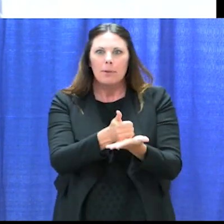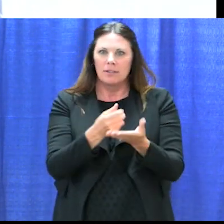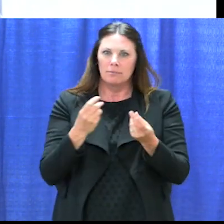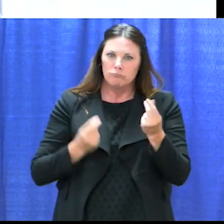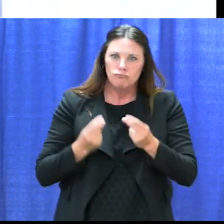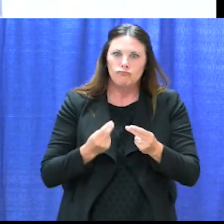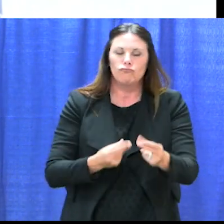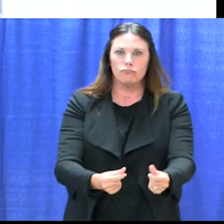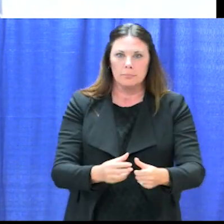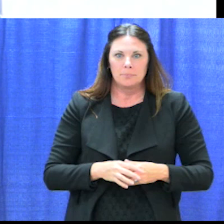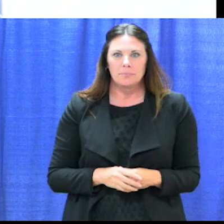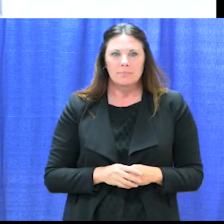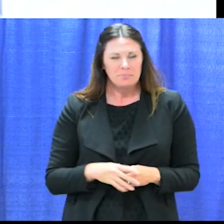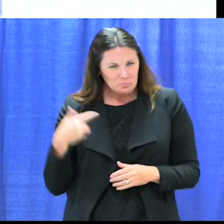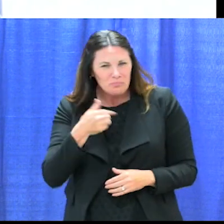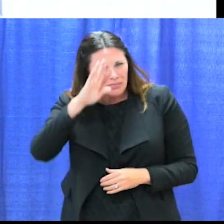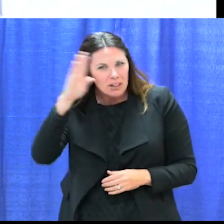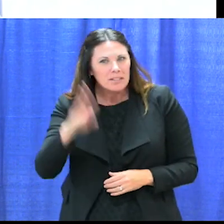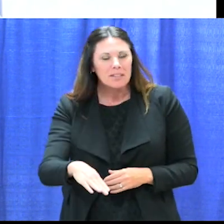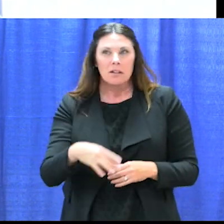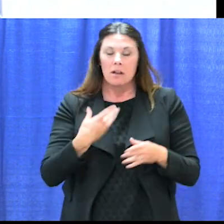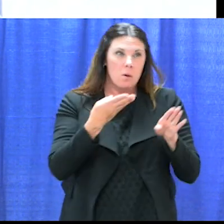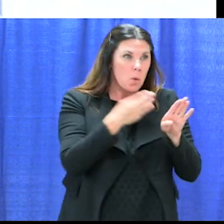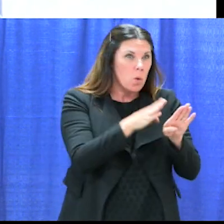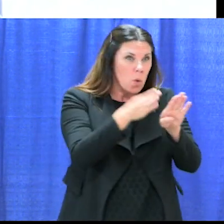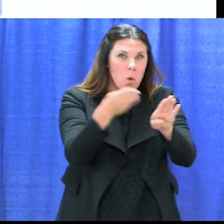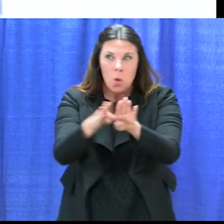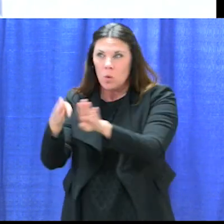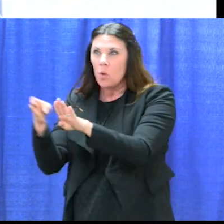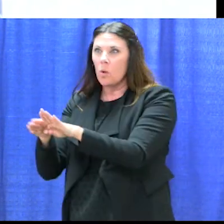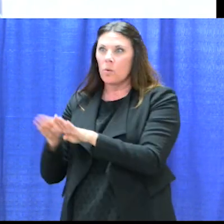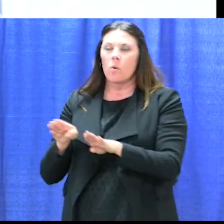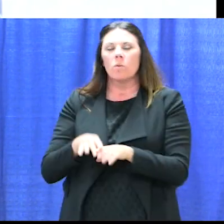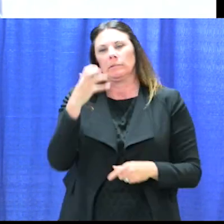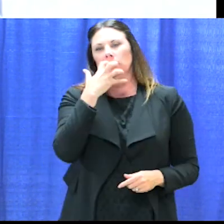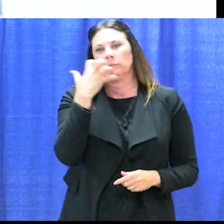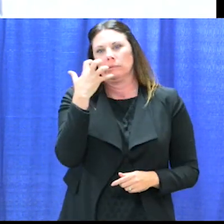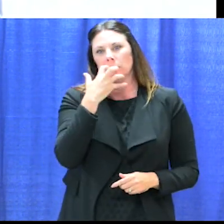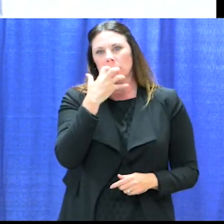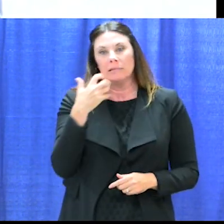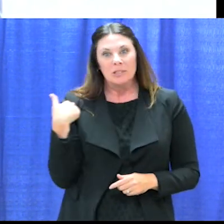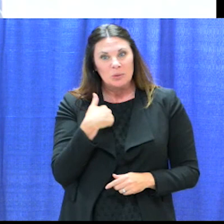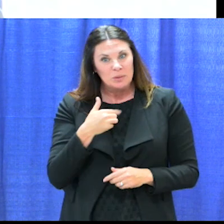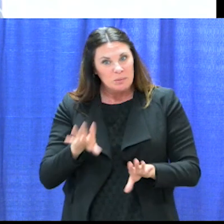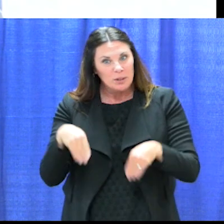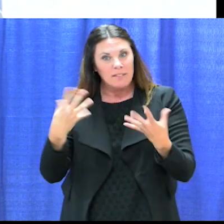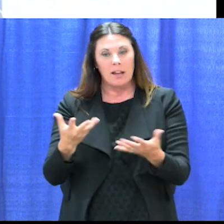Recognizing the enormous impact closures have had on school communities we're also offering free online computer science classes.